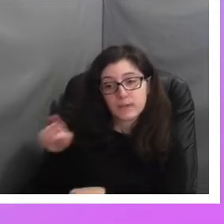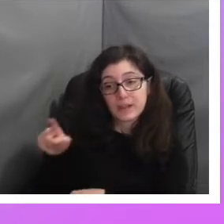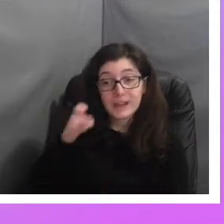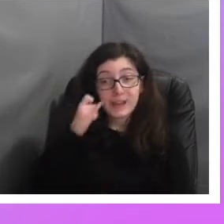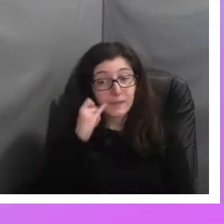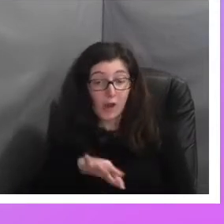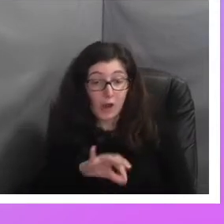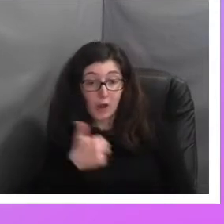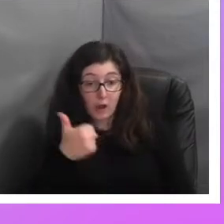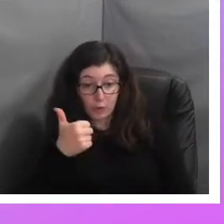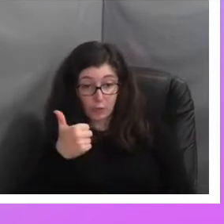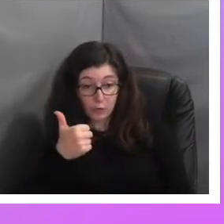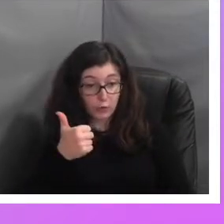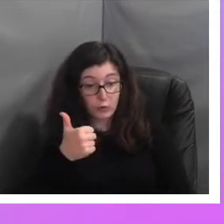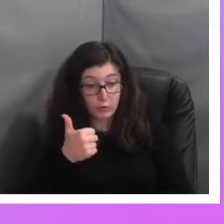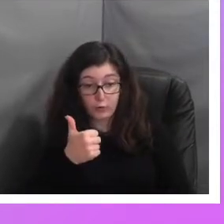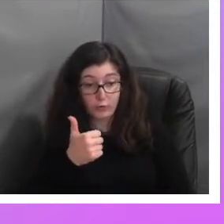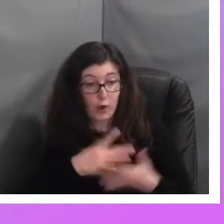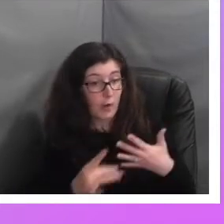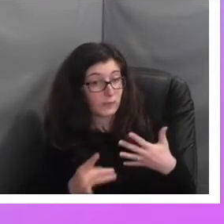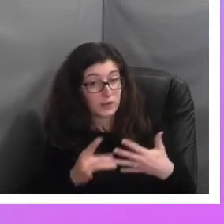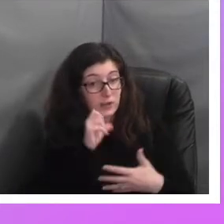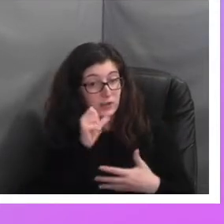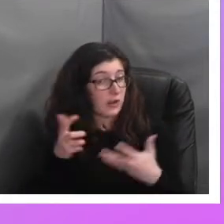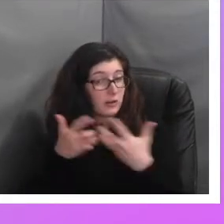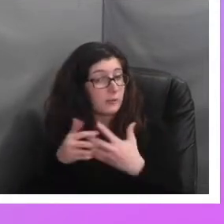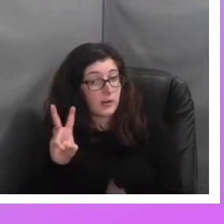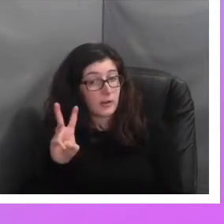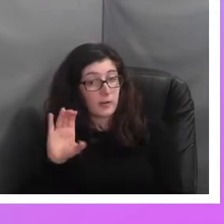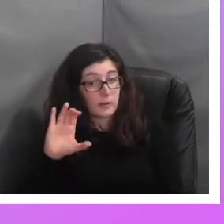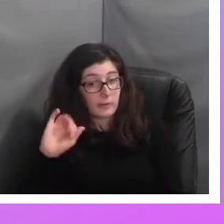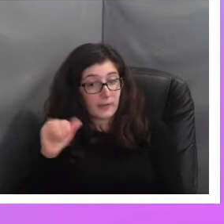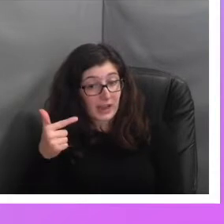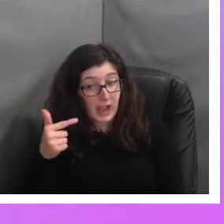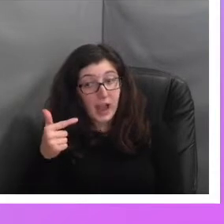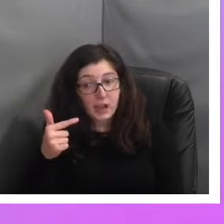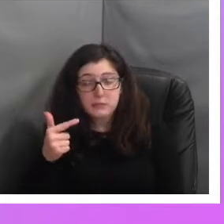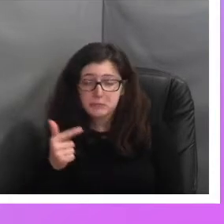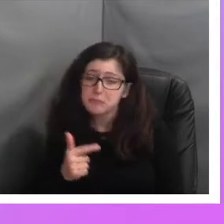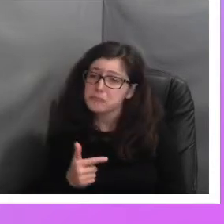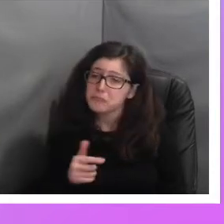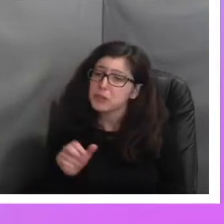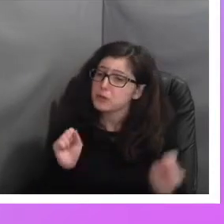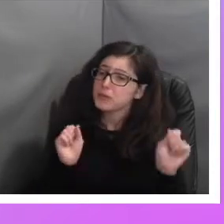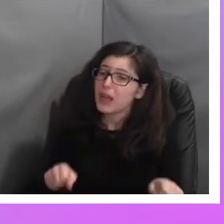without complying with WCAG 2.0 Level AA, you are free to do that, but you'll have to prove